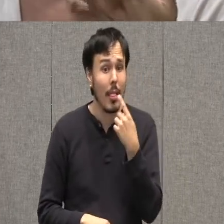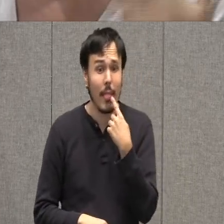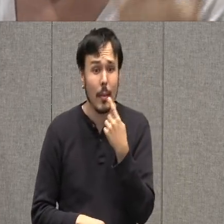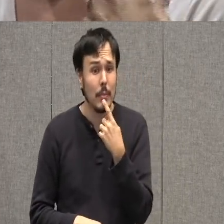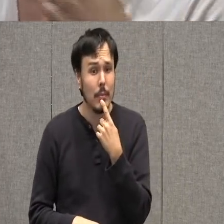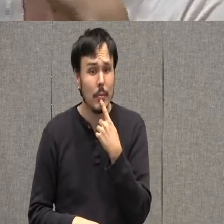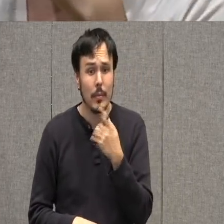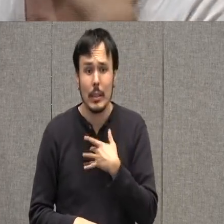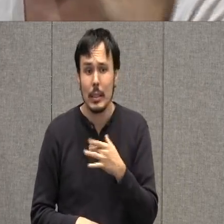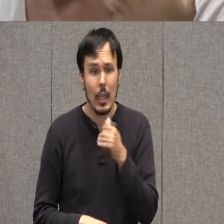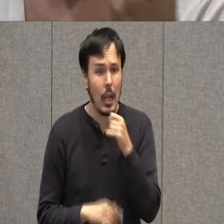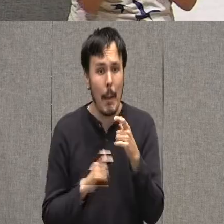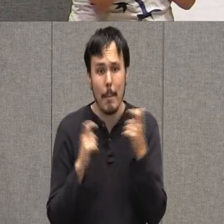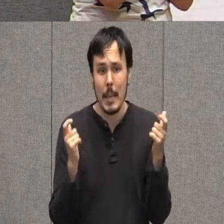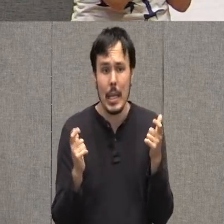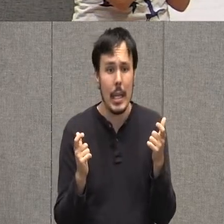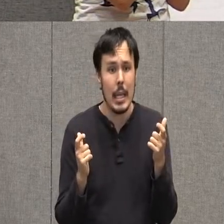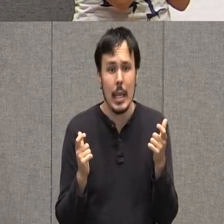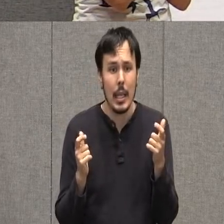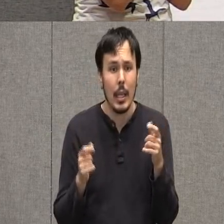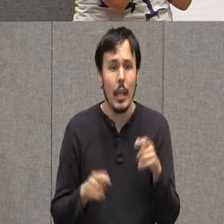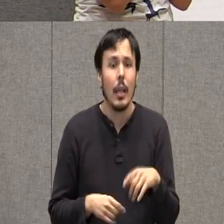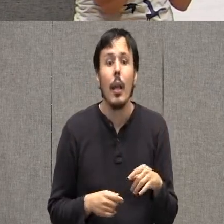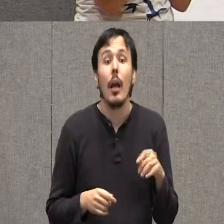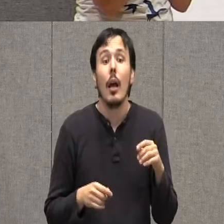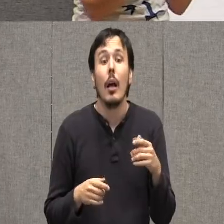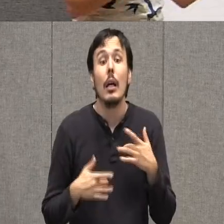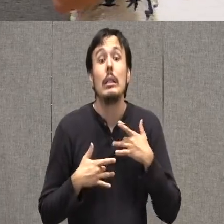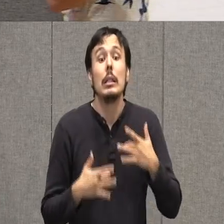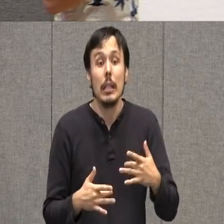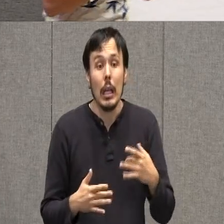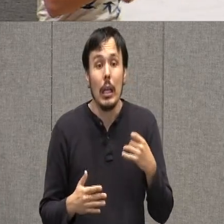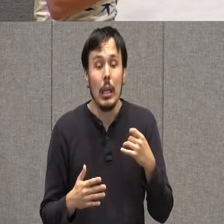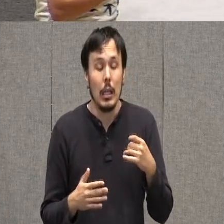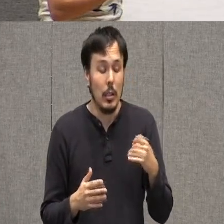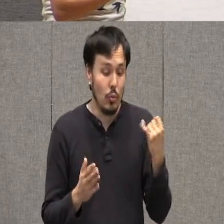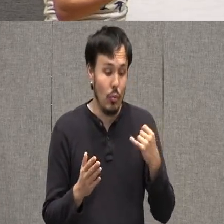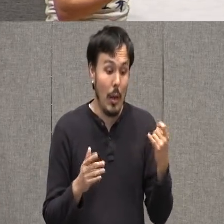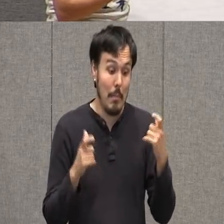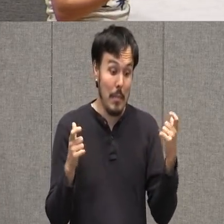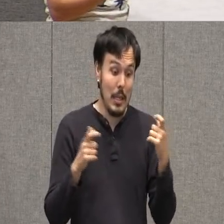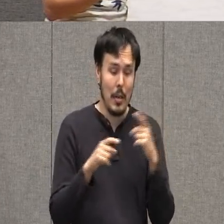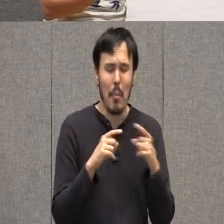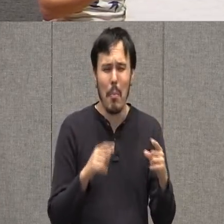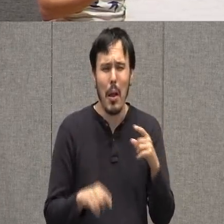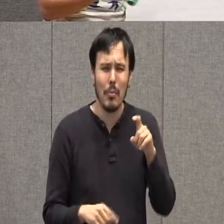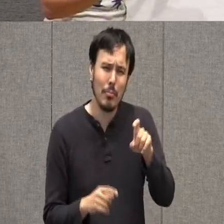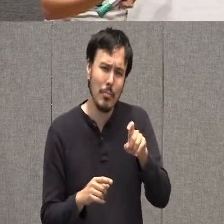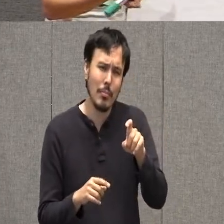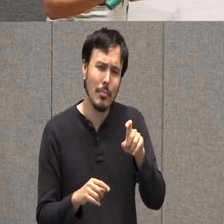We tend to draw them really, really big, but they're actually quite subtle. Ms. Ley, you're doing such a nice job. Thank you!